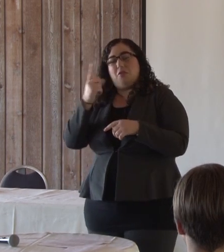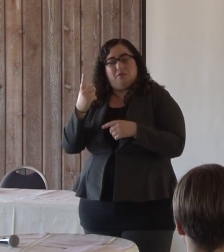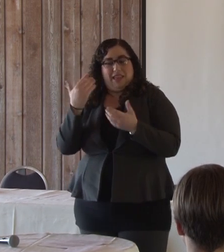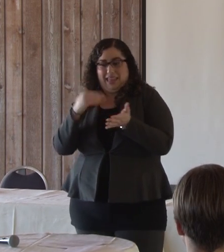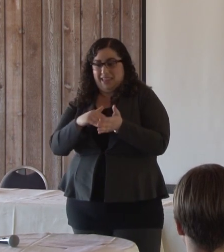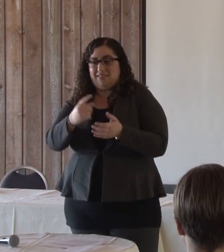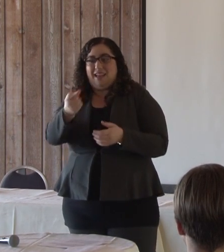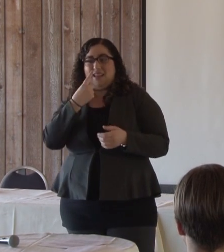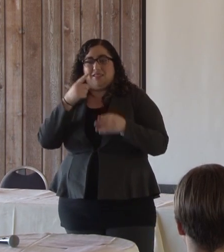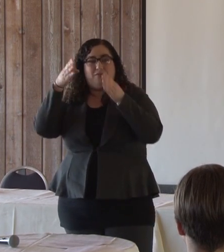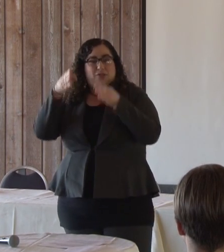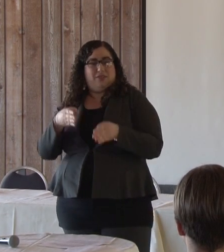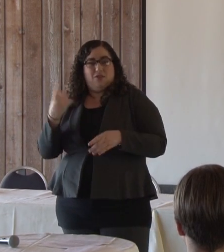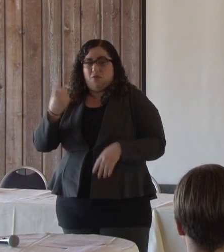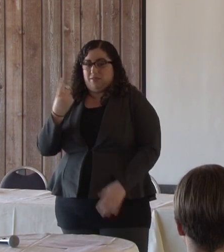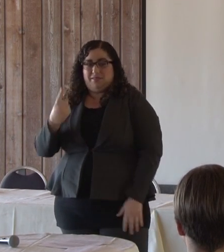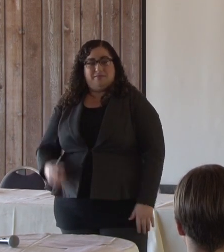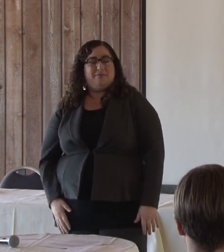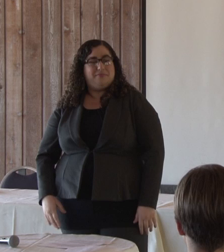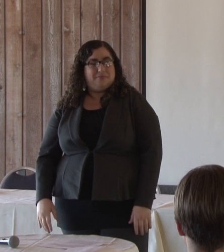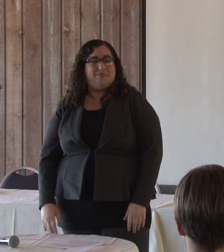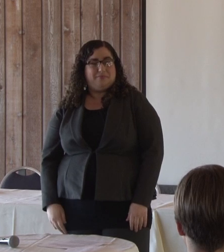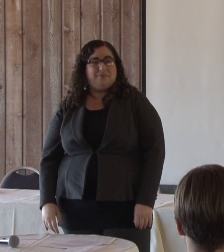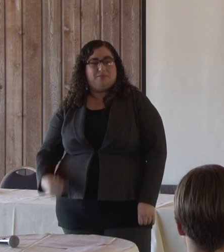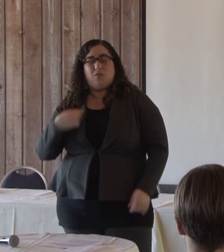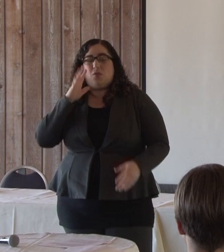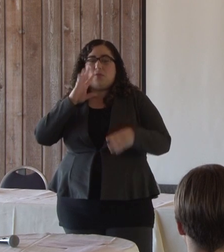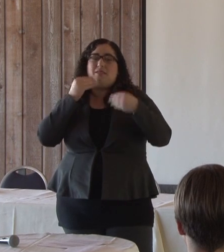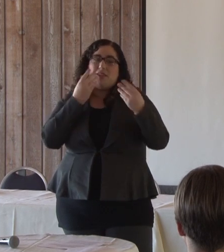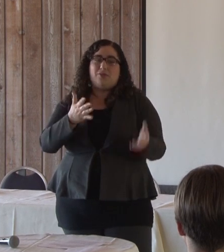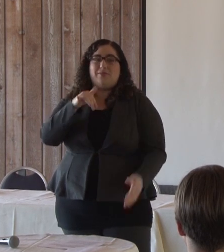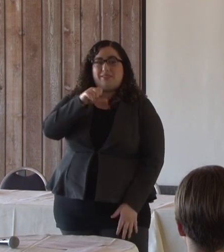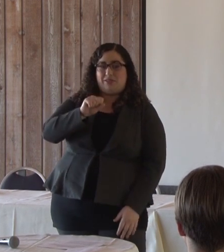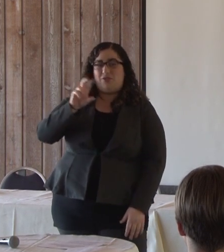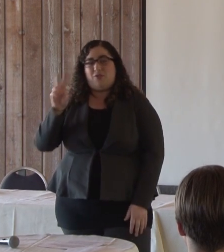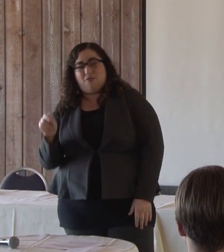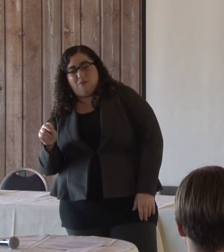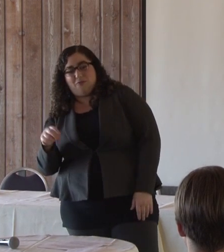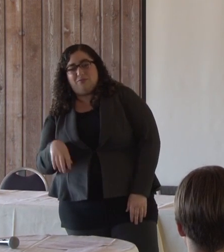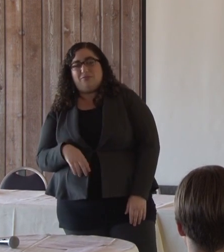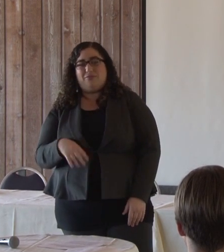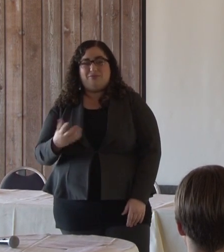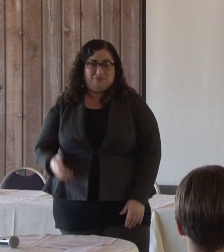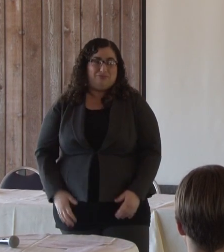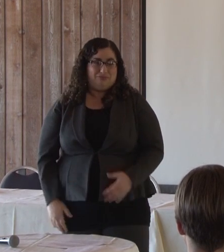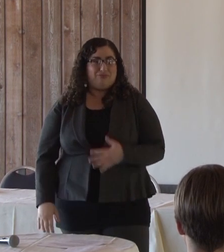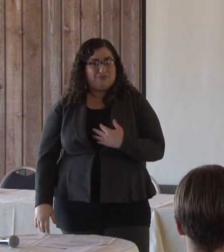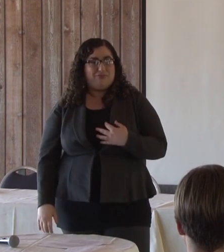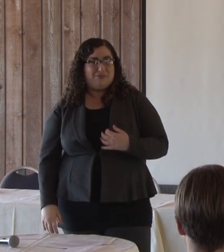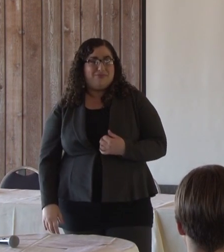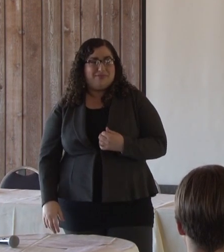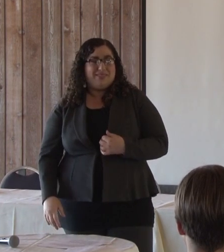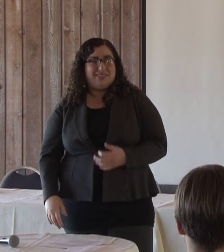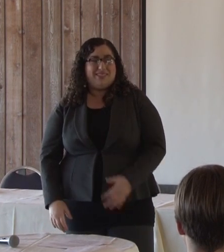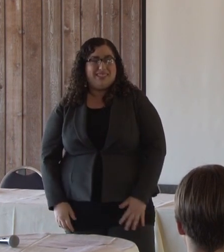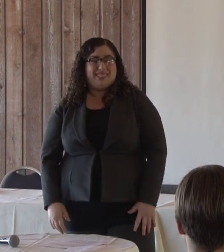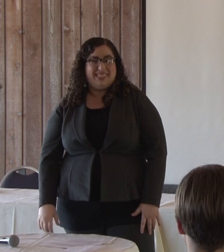So I like to be independent. And it depends really on the situation. Always ask the deaf person what they need first. and then we'll give you a response